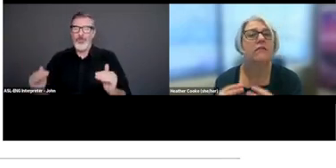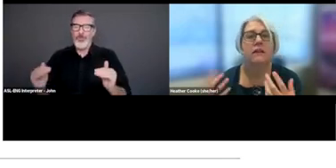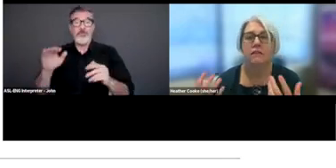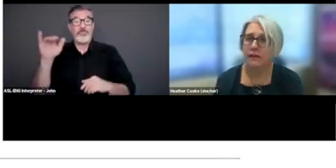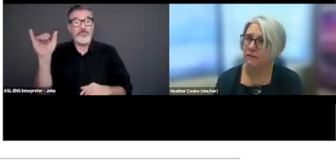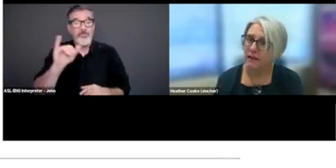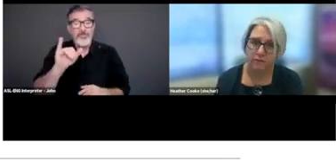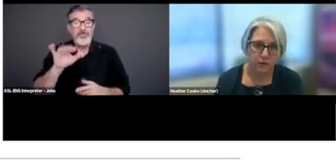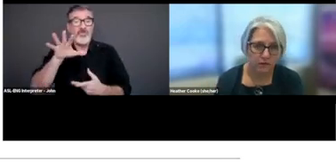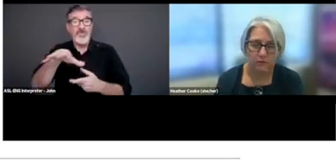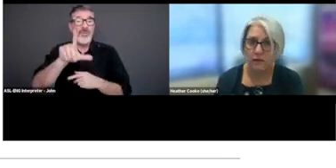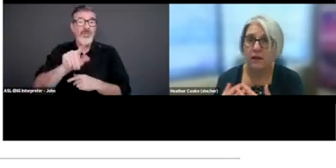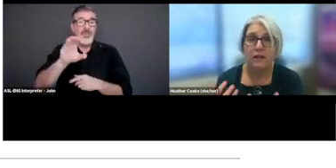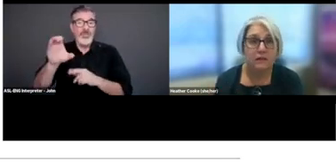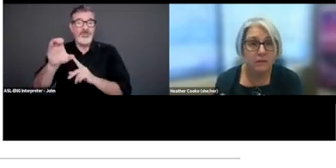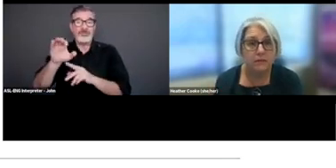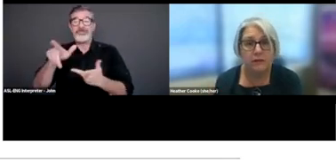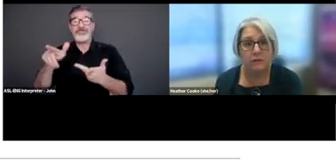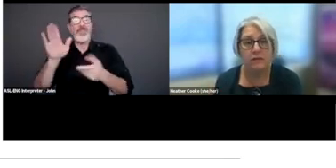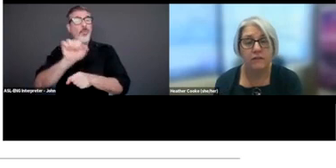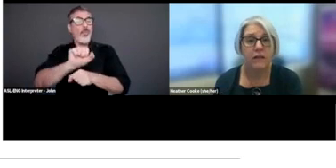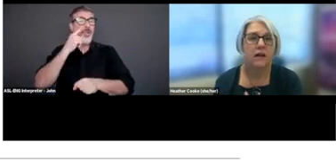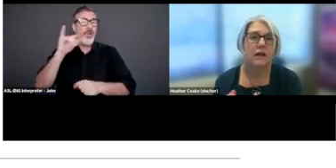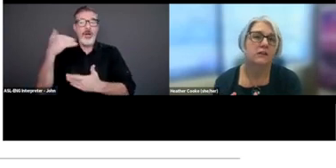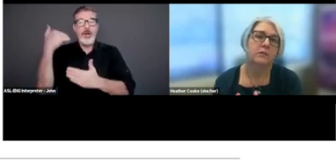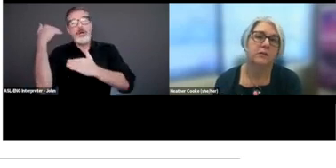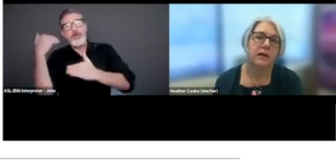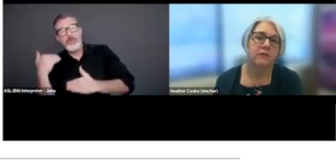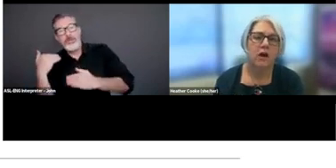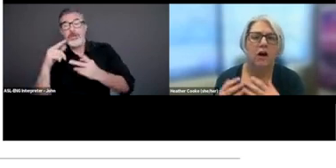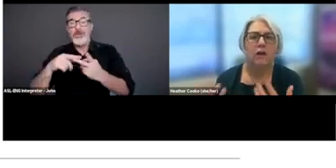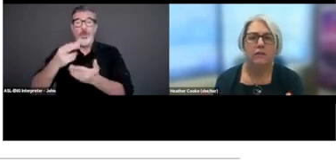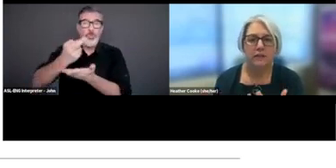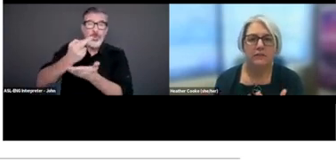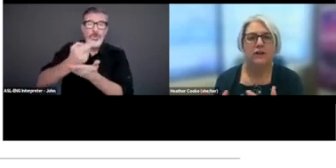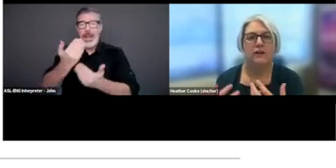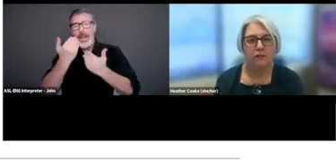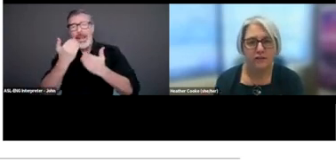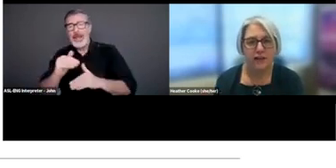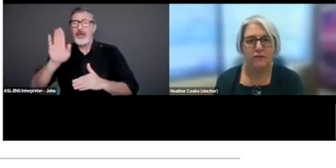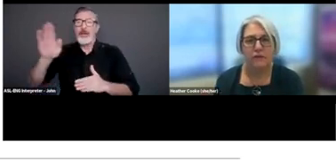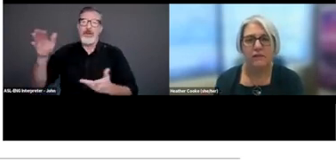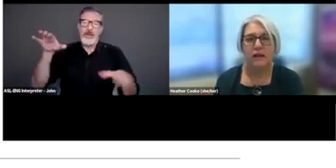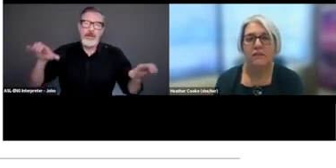includes things like excessive workloads, limited resources, and high job demands, all of which are associated with